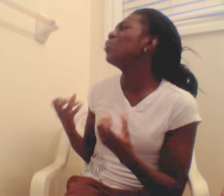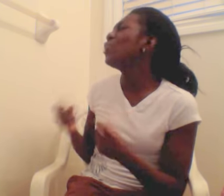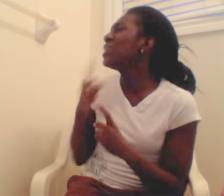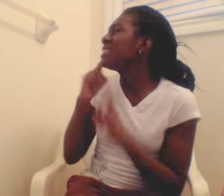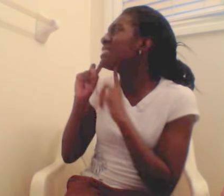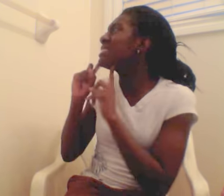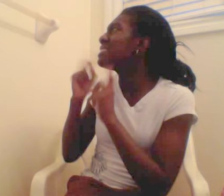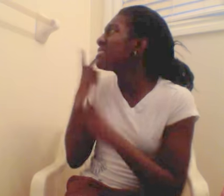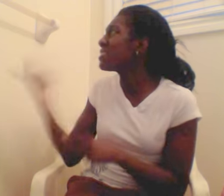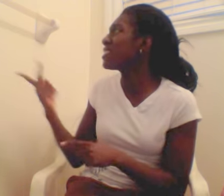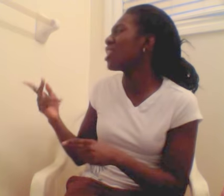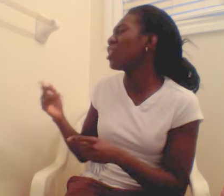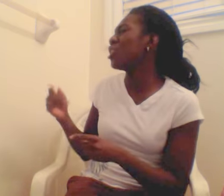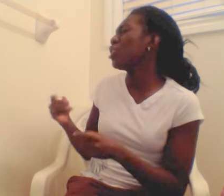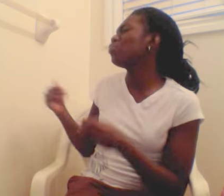Modifier Adv. want (WANT badly)